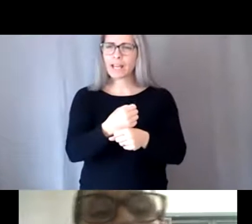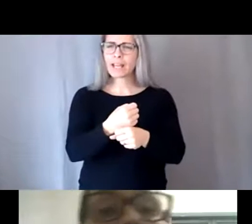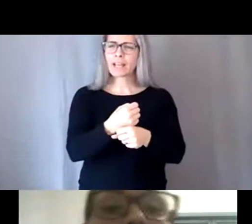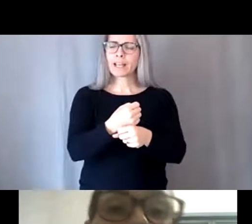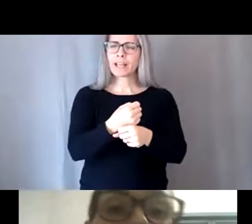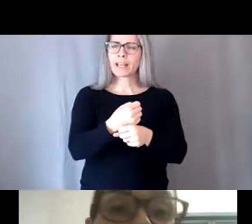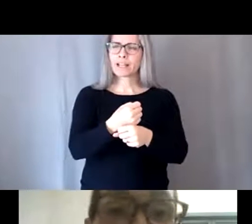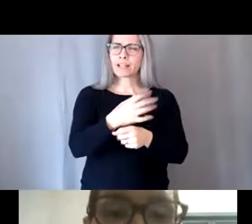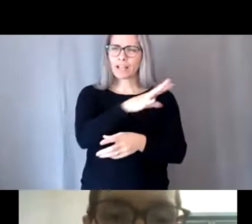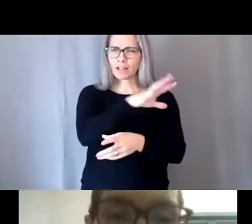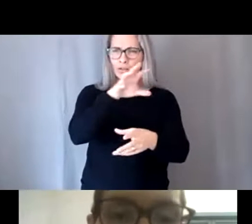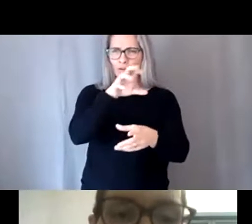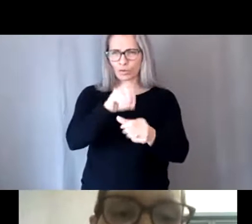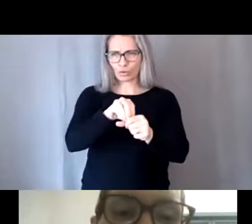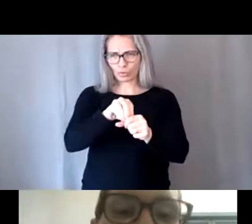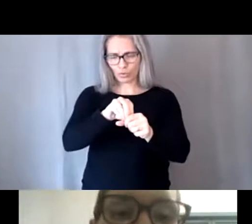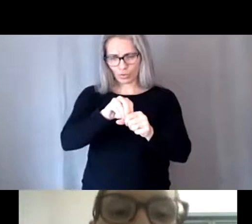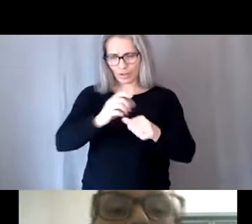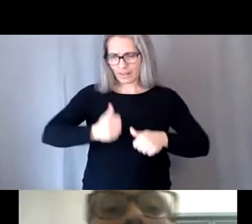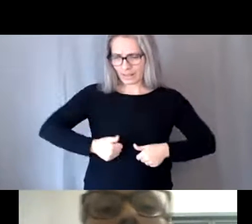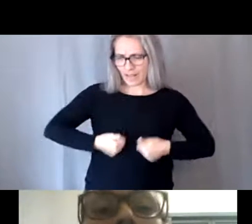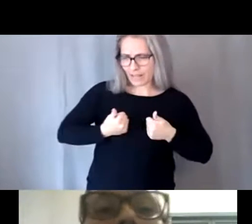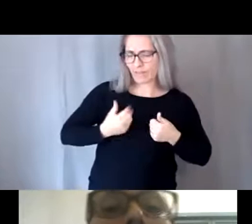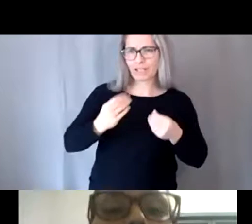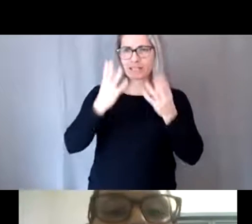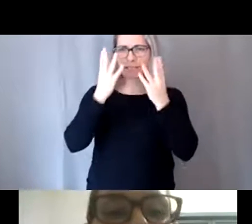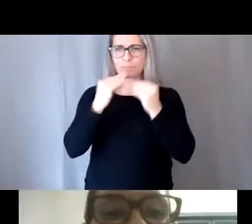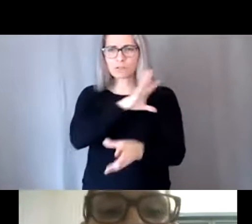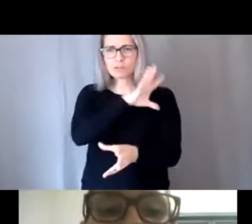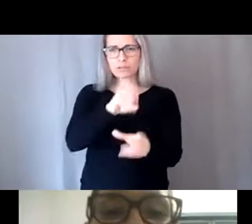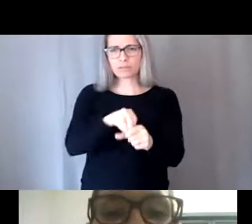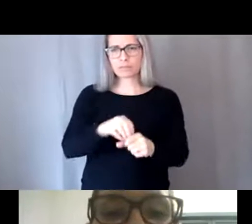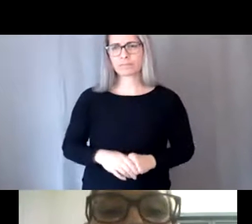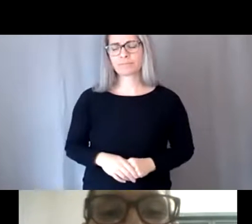and experiences I am also grateful for the